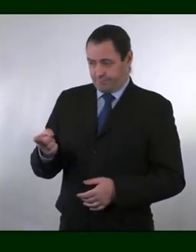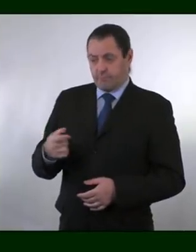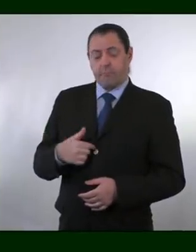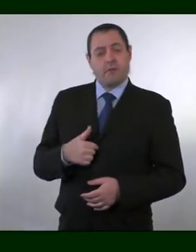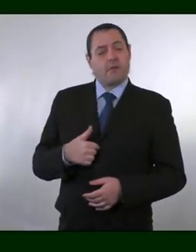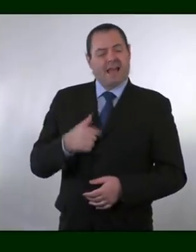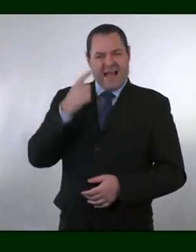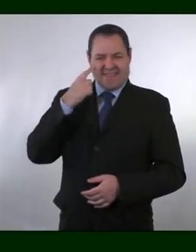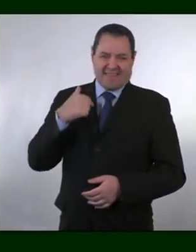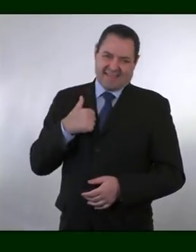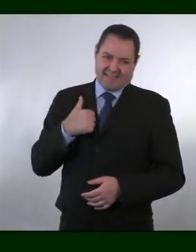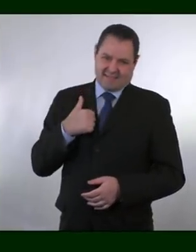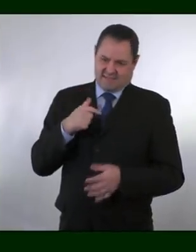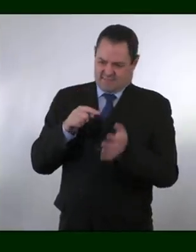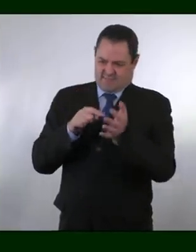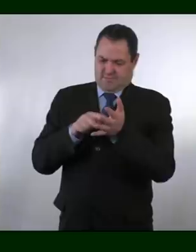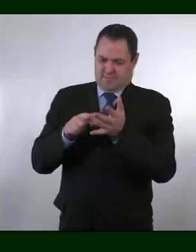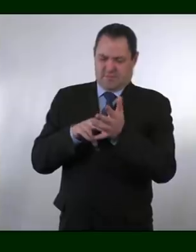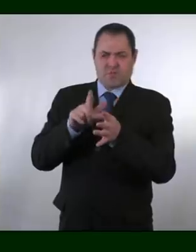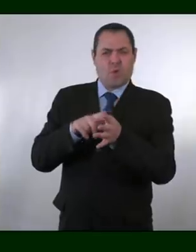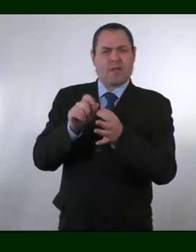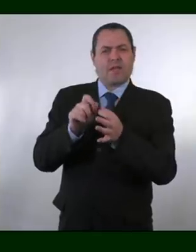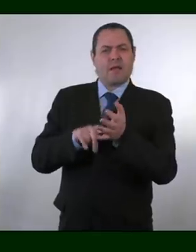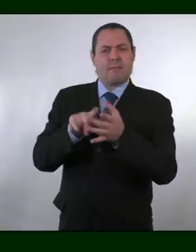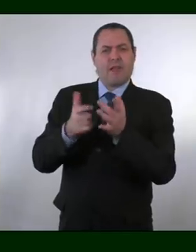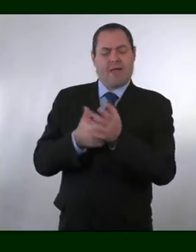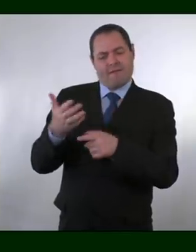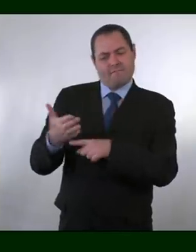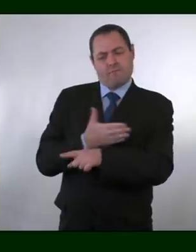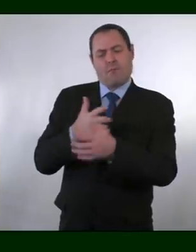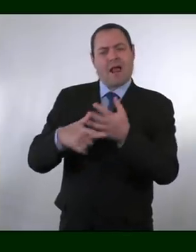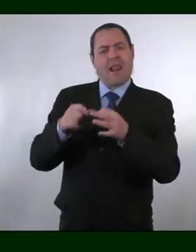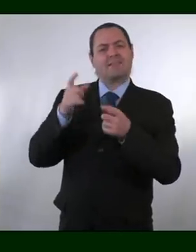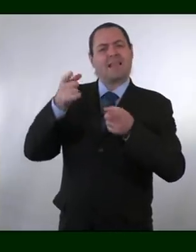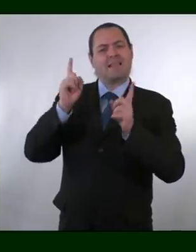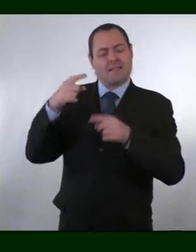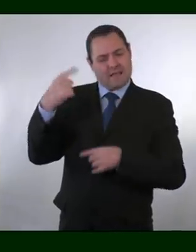Tony Blair himself, the former Labour leader, has conceded that he did not foresee